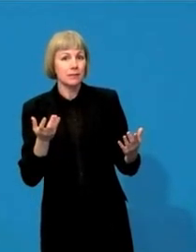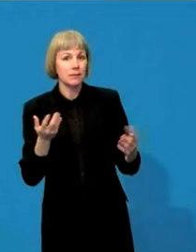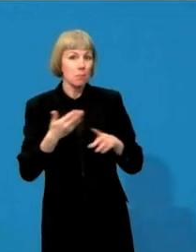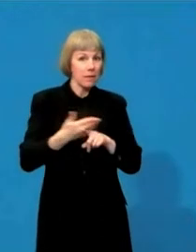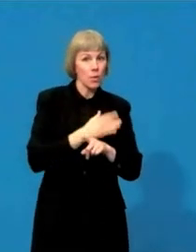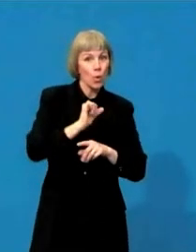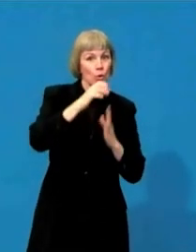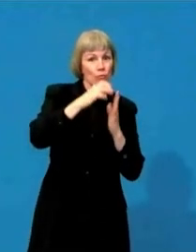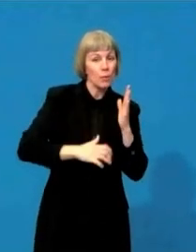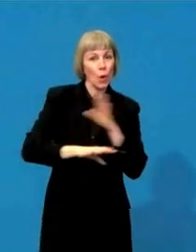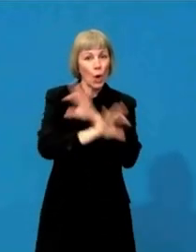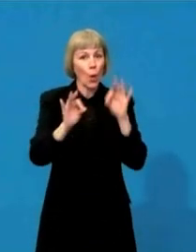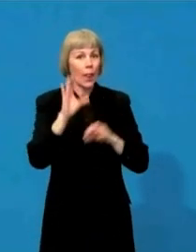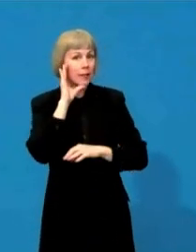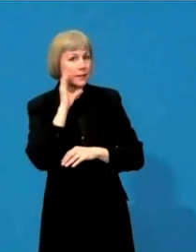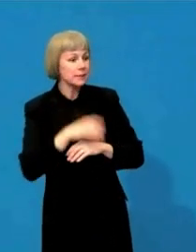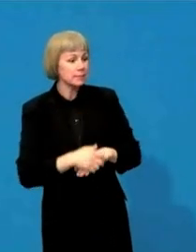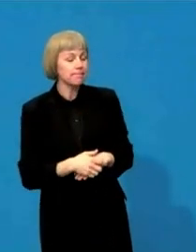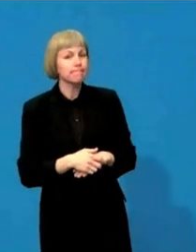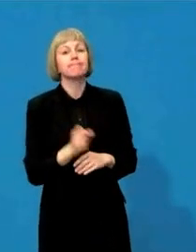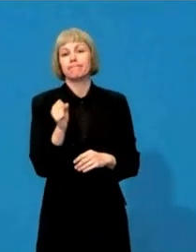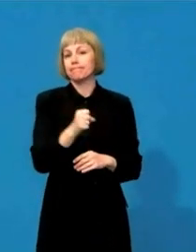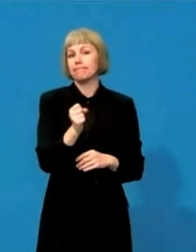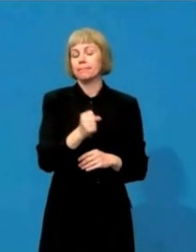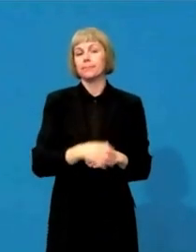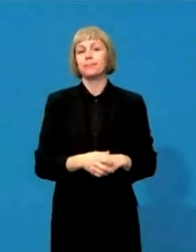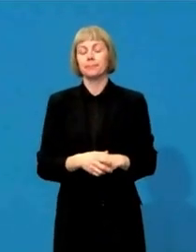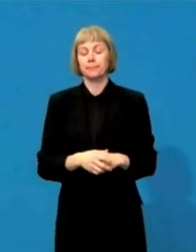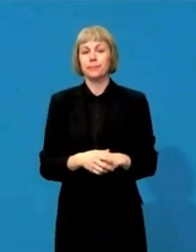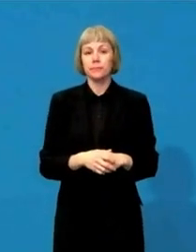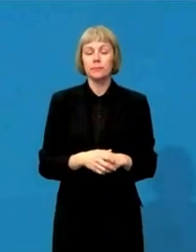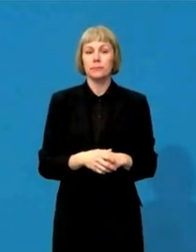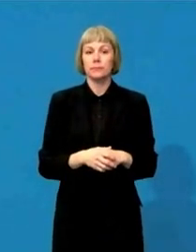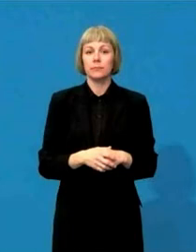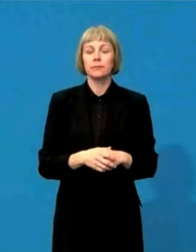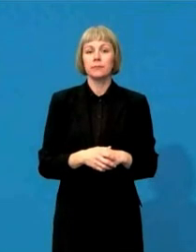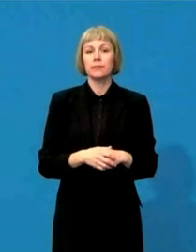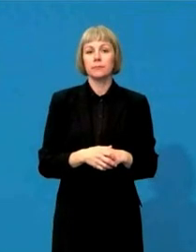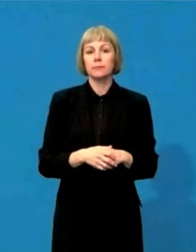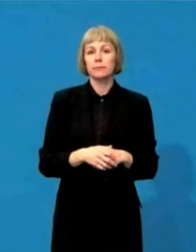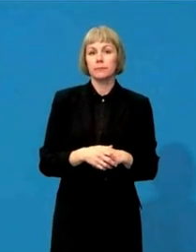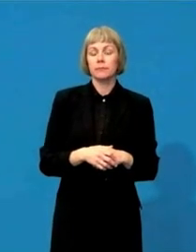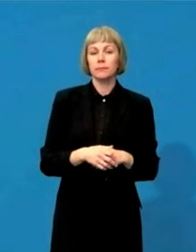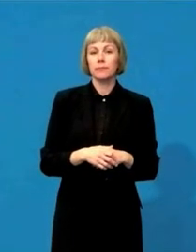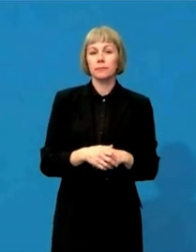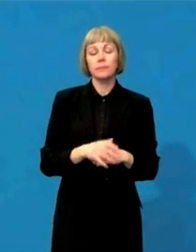Mmm. MS TARRAGO: And in the report you - it talks about what an ordinary - what